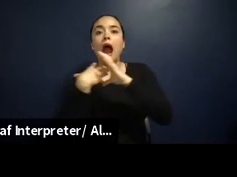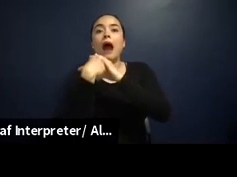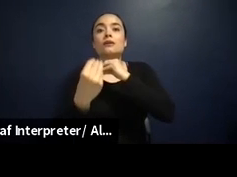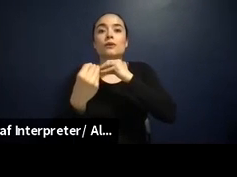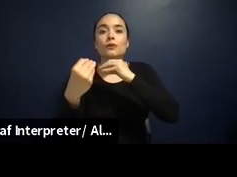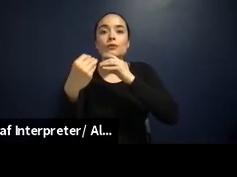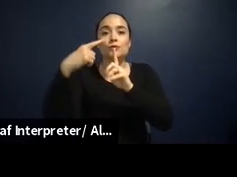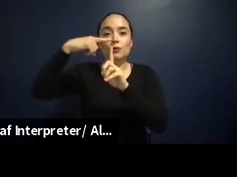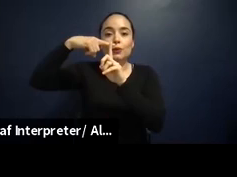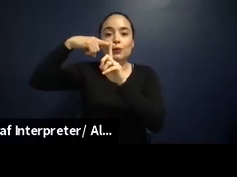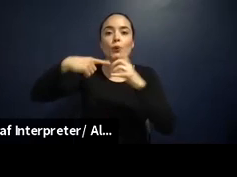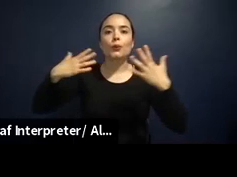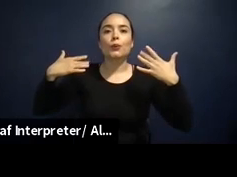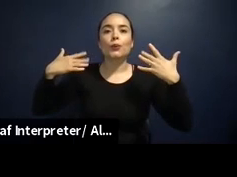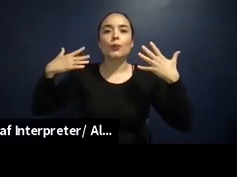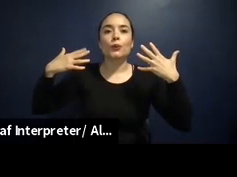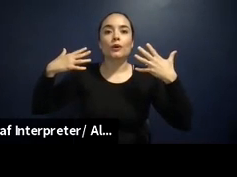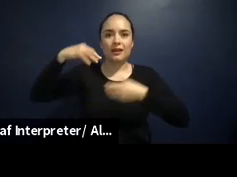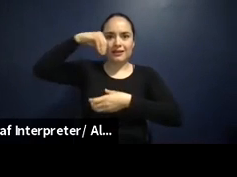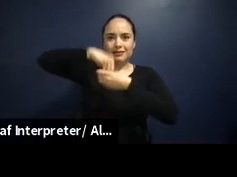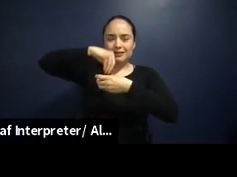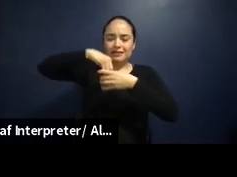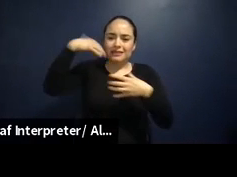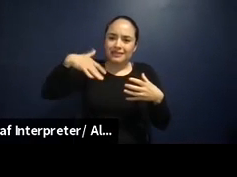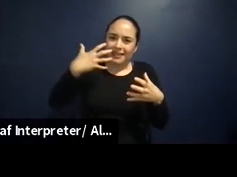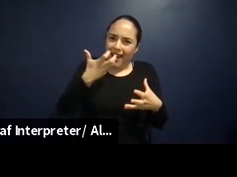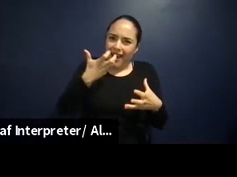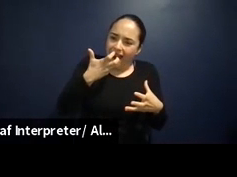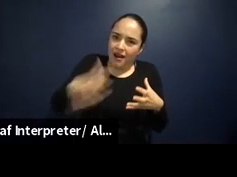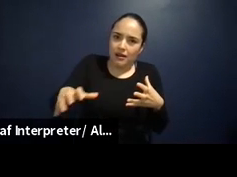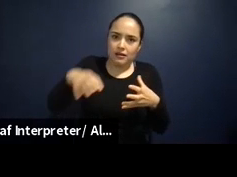still molten, so it's it's still pulling and forming these these ropes or tubes.